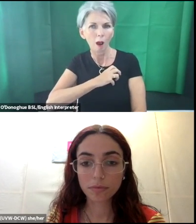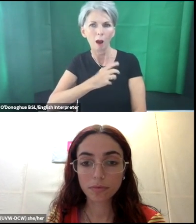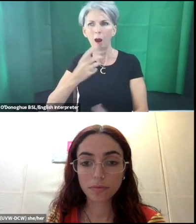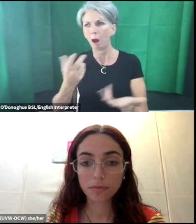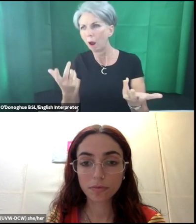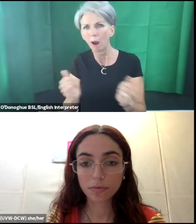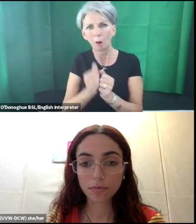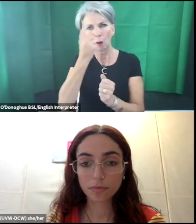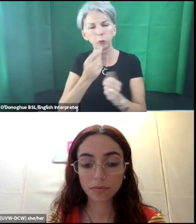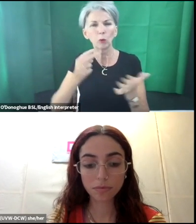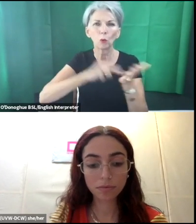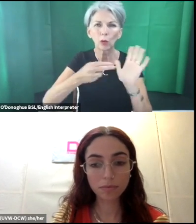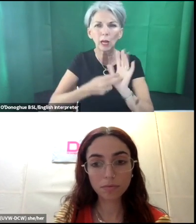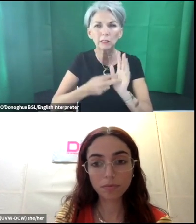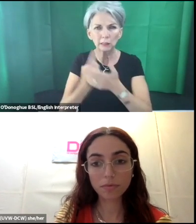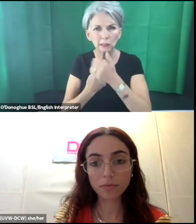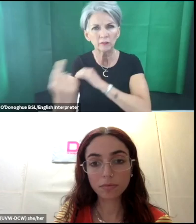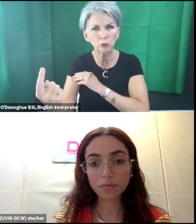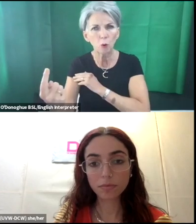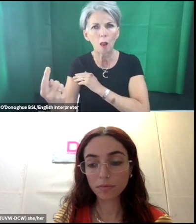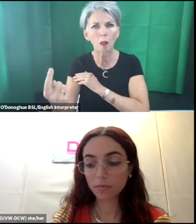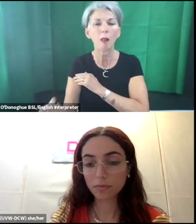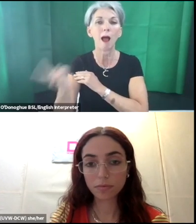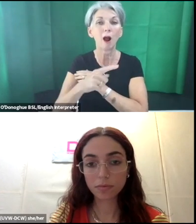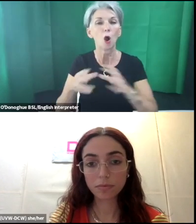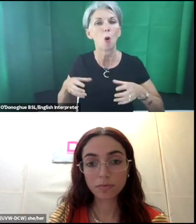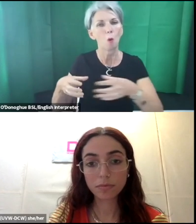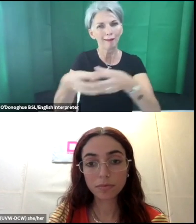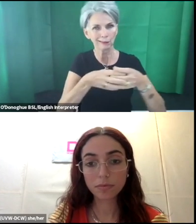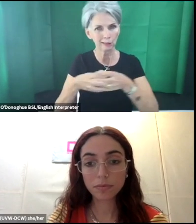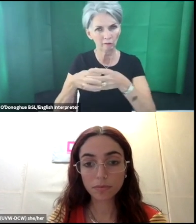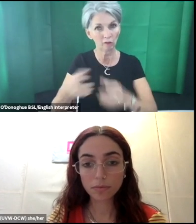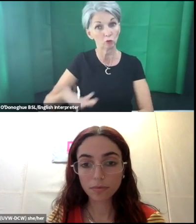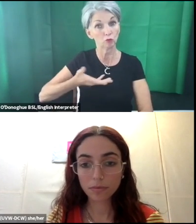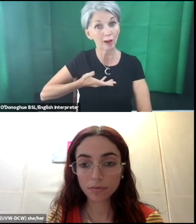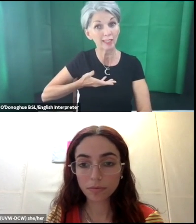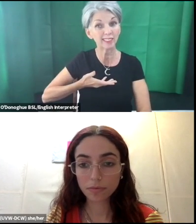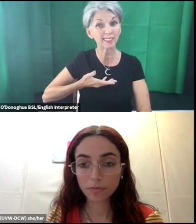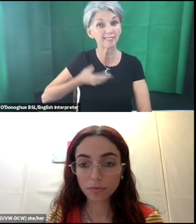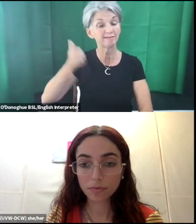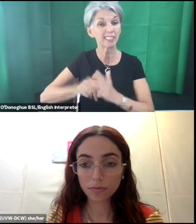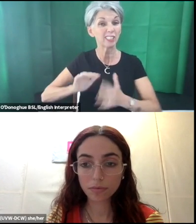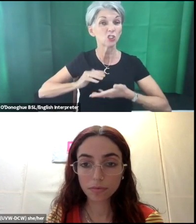for our individual and collective rights. So a bit of an introduction. My name is Eli.